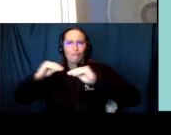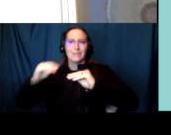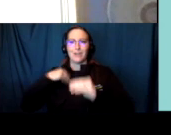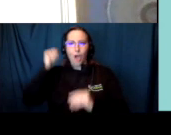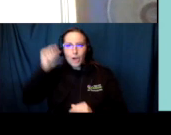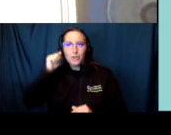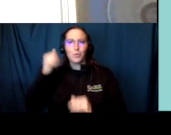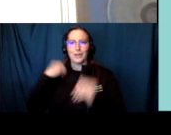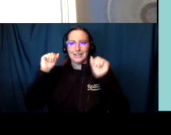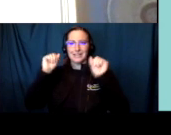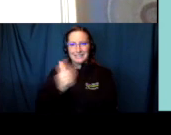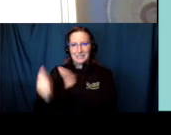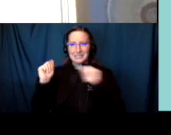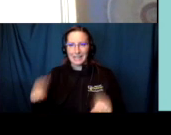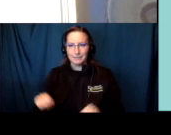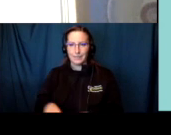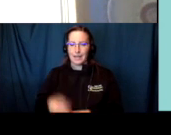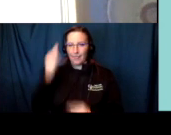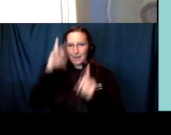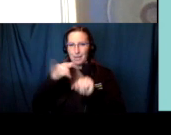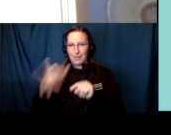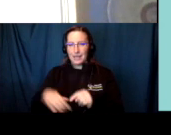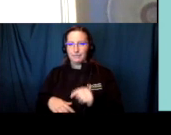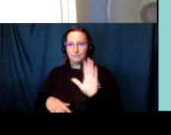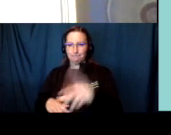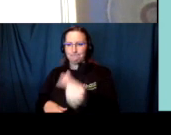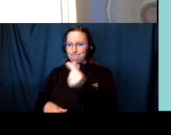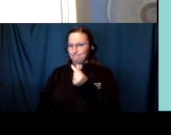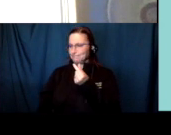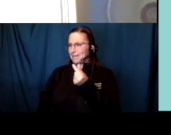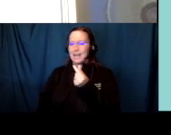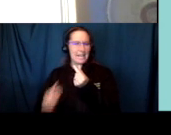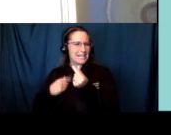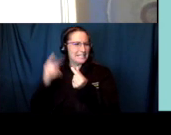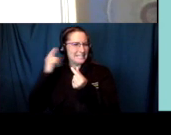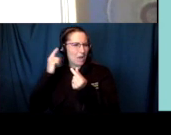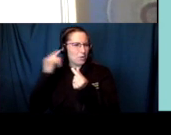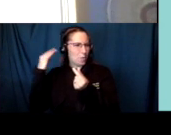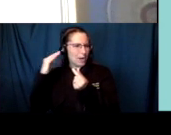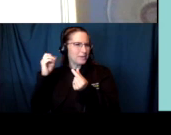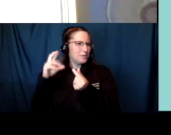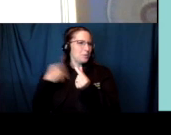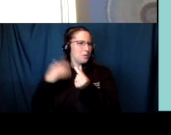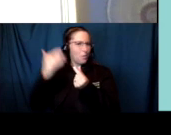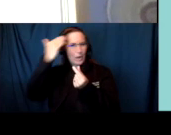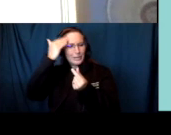I like to think about that, like how would I work on detection or sound awareness with a roll of lifesavers? Well I can think of a bunch